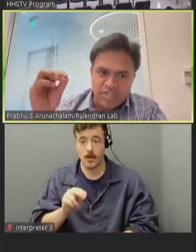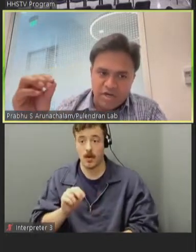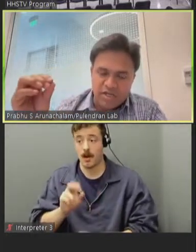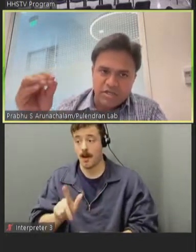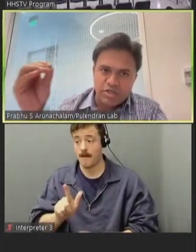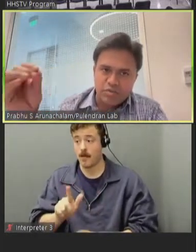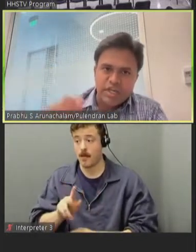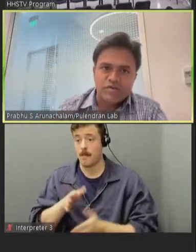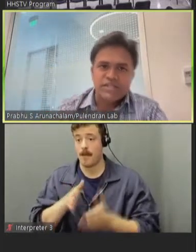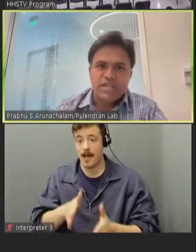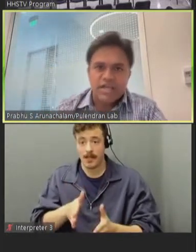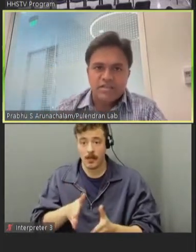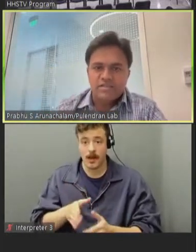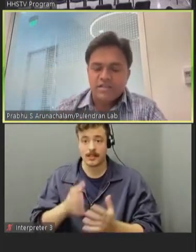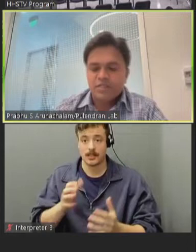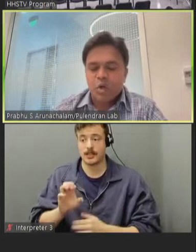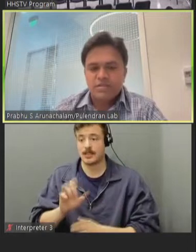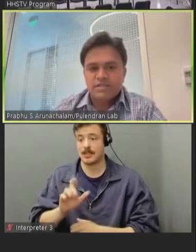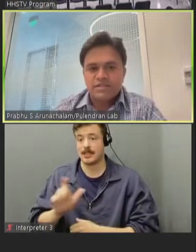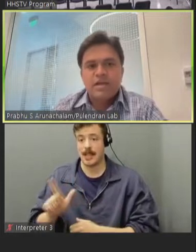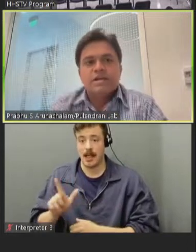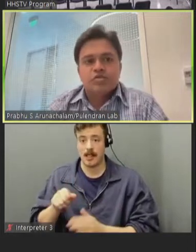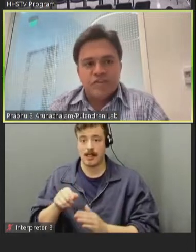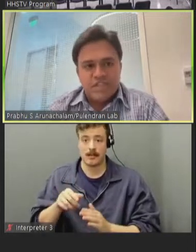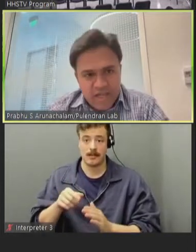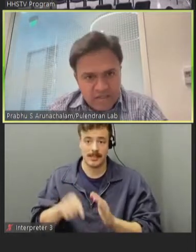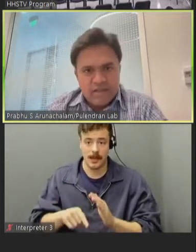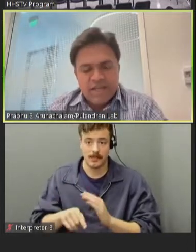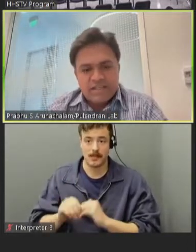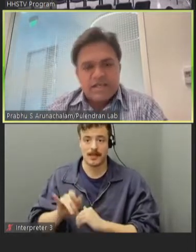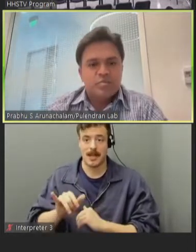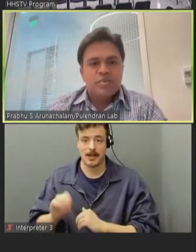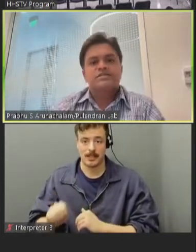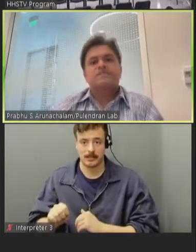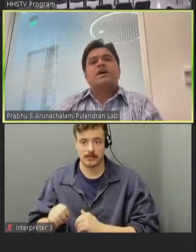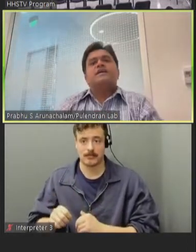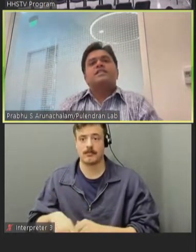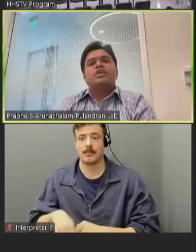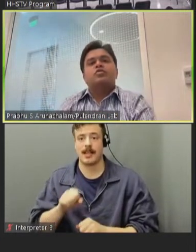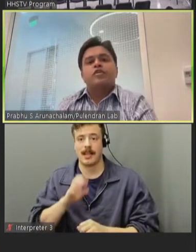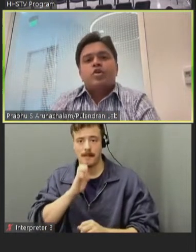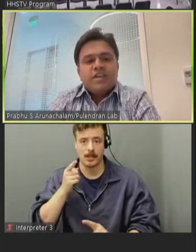targeted to induce CD8 T-cell responses. So with that, next slide, please. I thank you for your